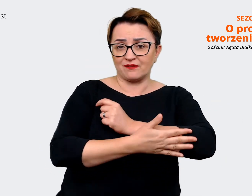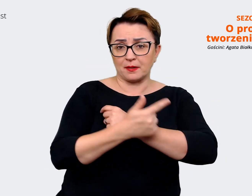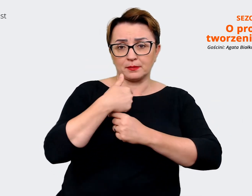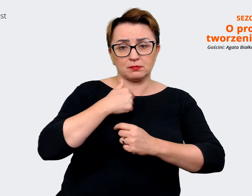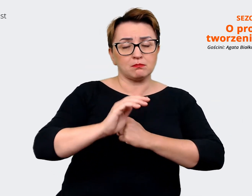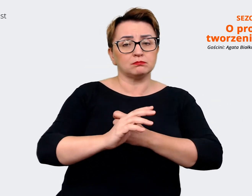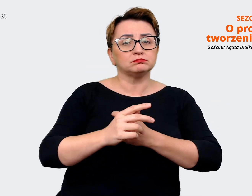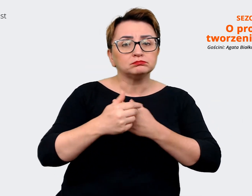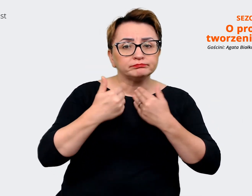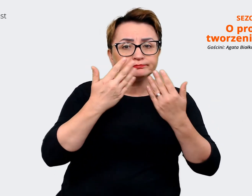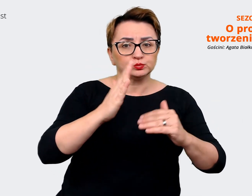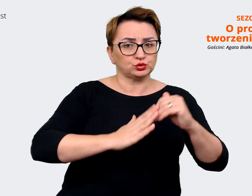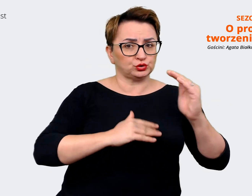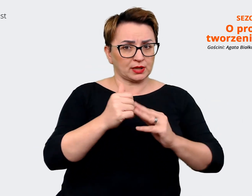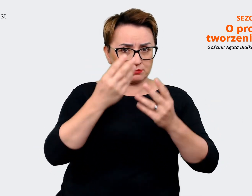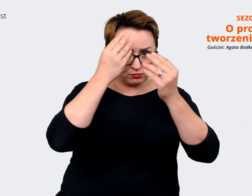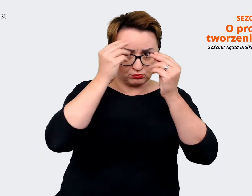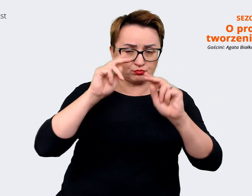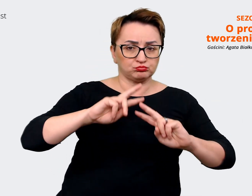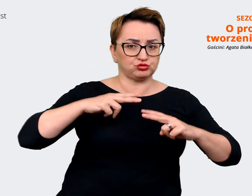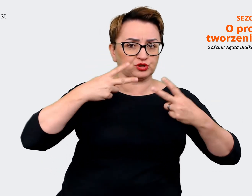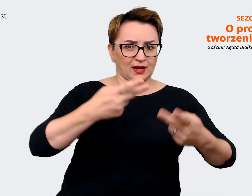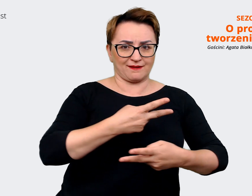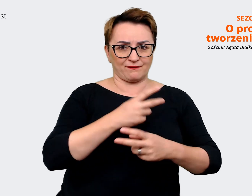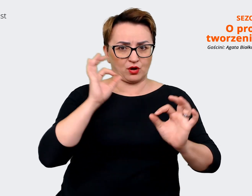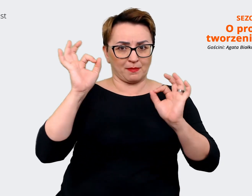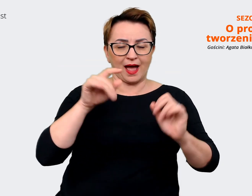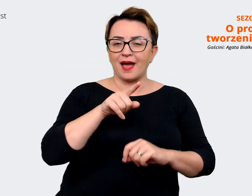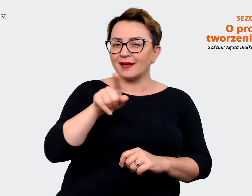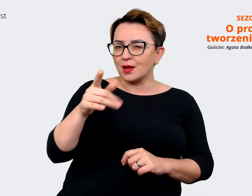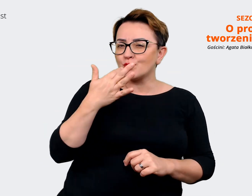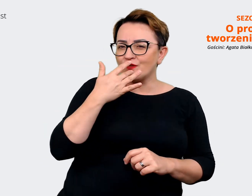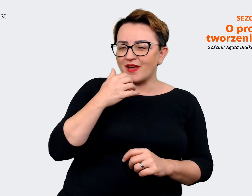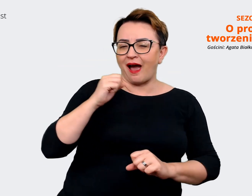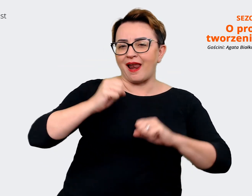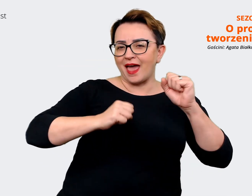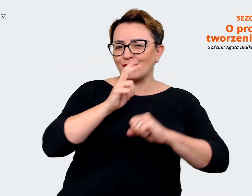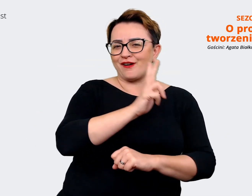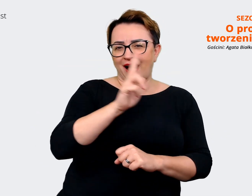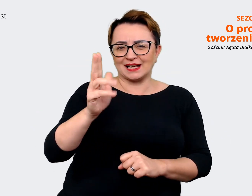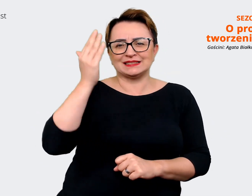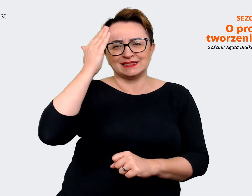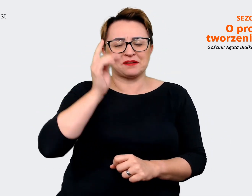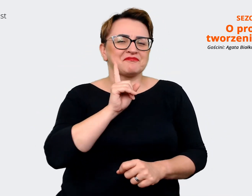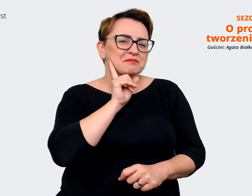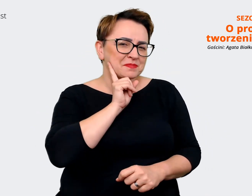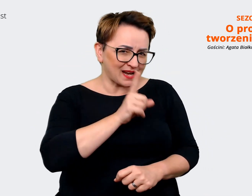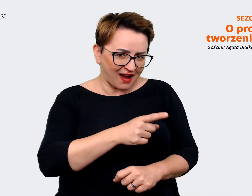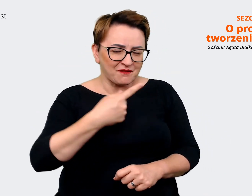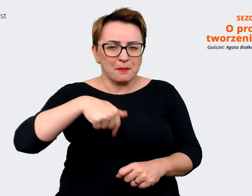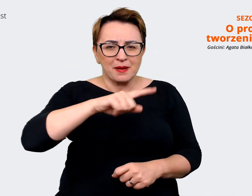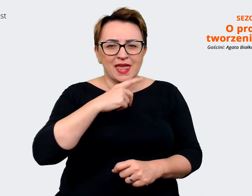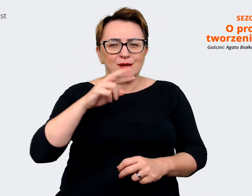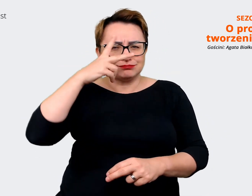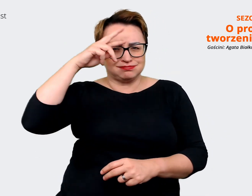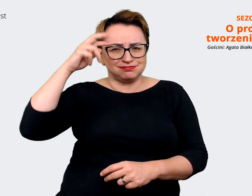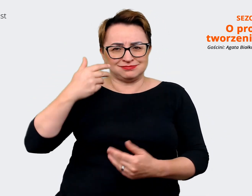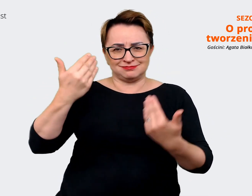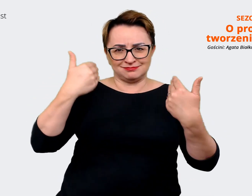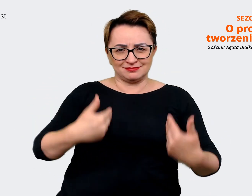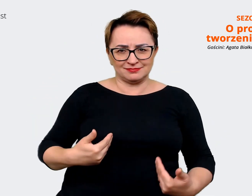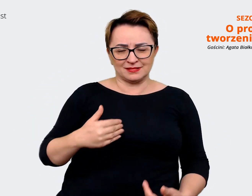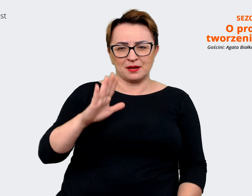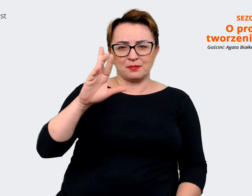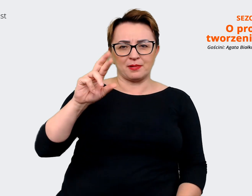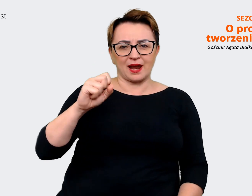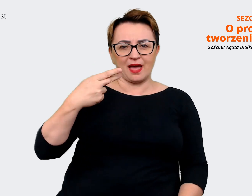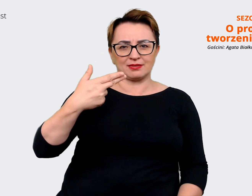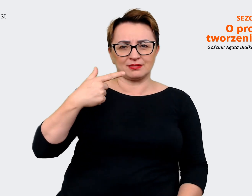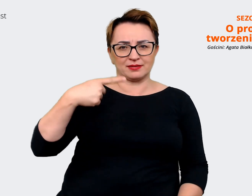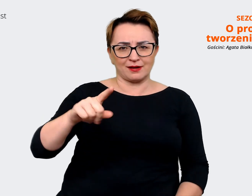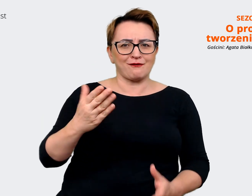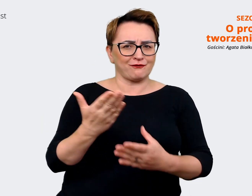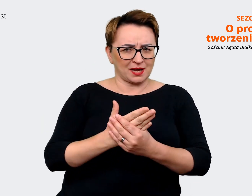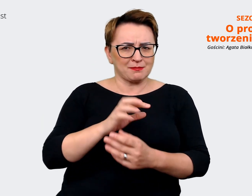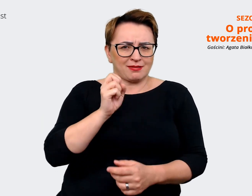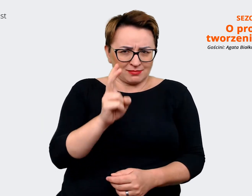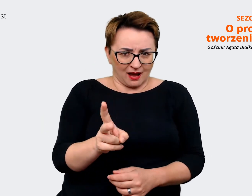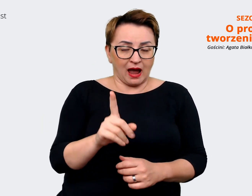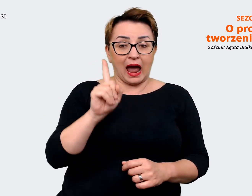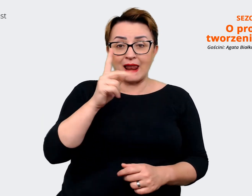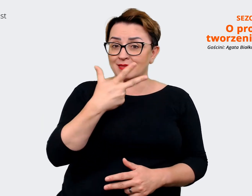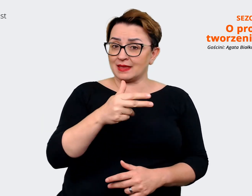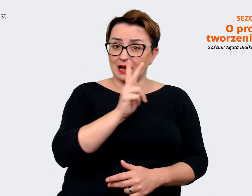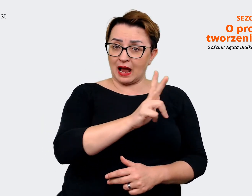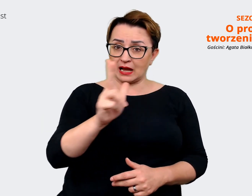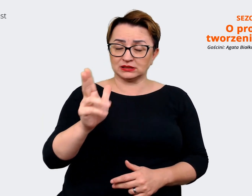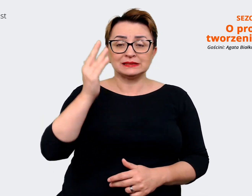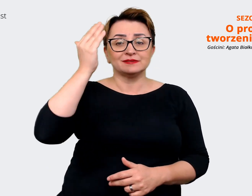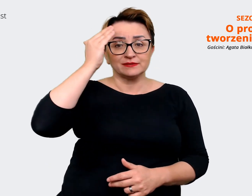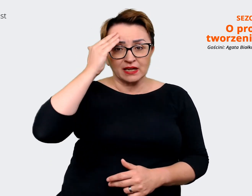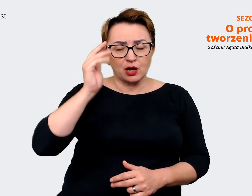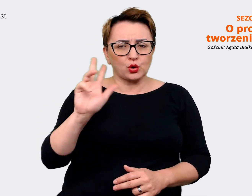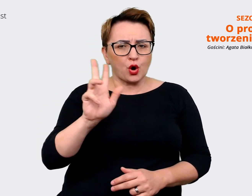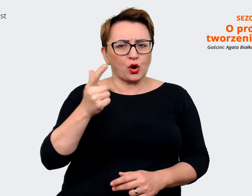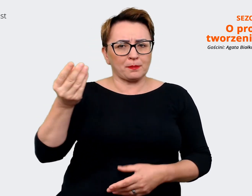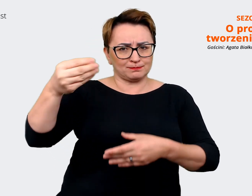Krzysiek, you mentioned that everyone knows Allegro. And okay, it's true that we are highly recognizable as a brand. However, not everyone is aware of whom we employ and what kind of work we can offer.